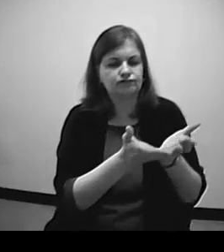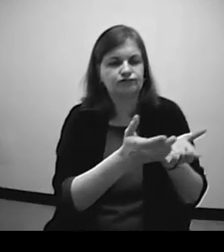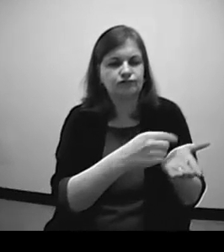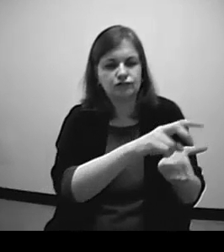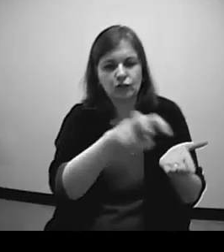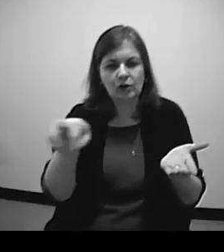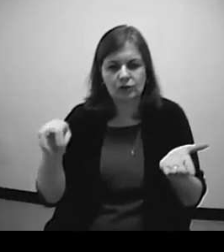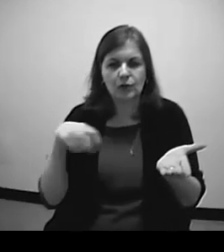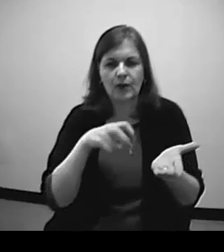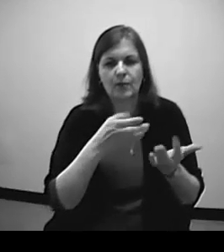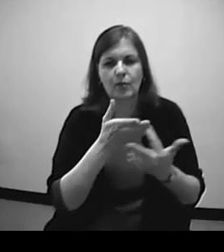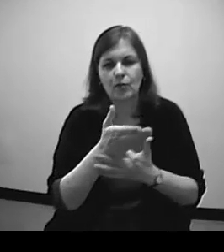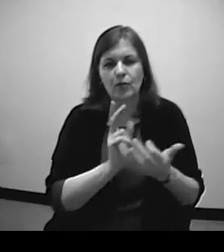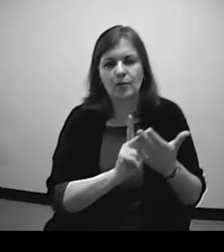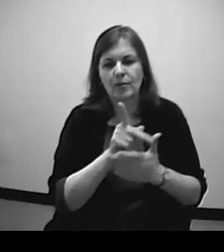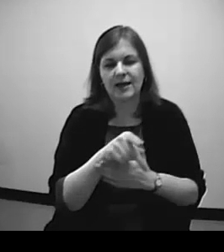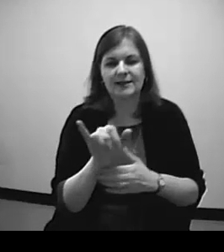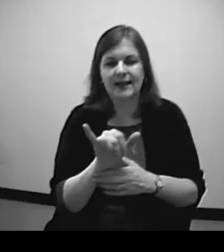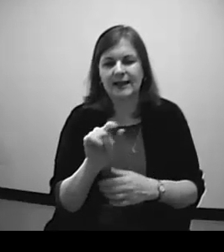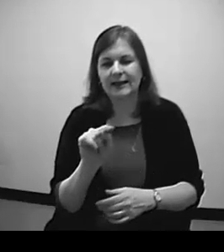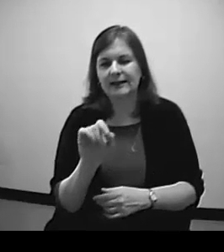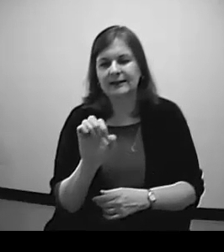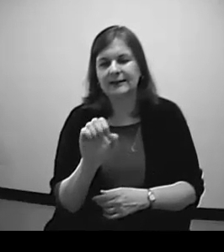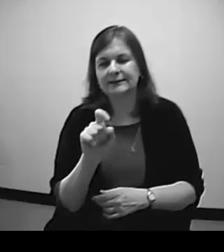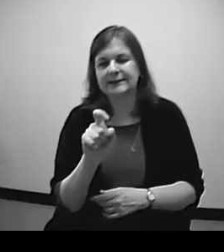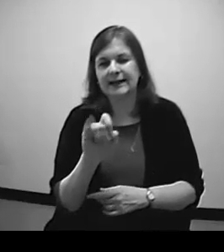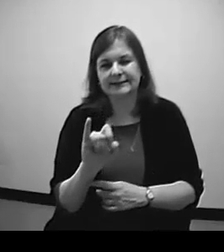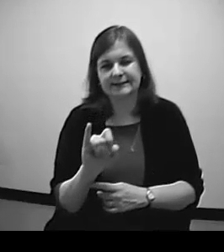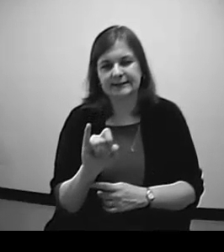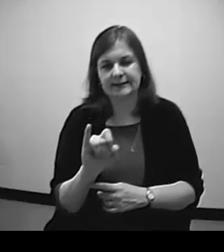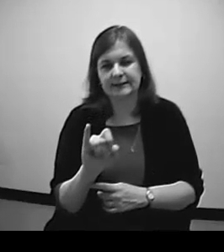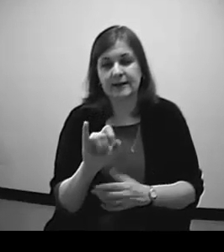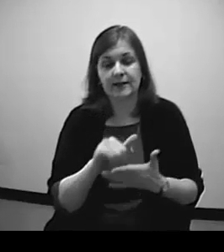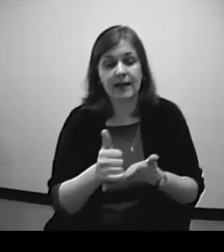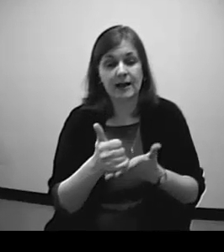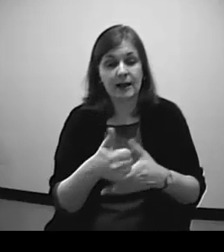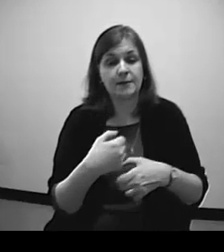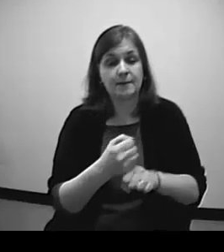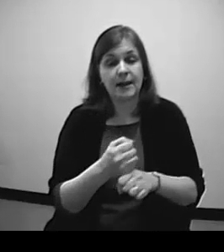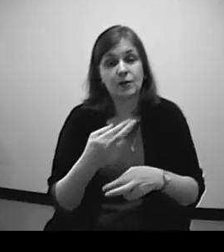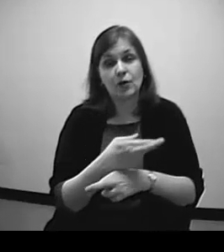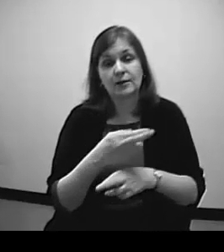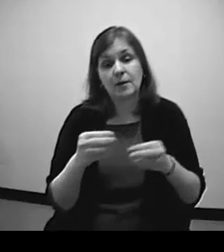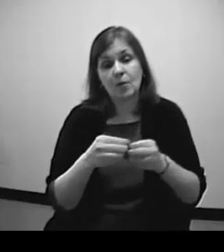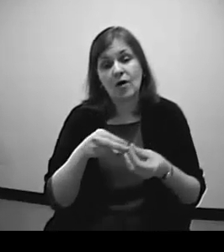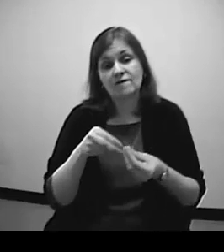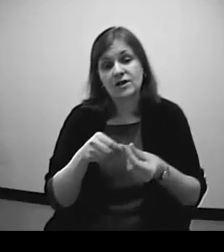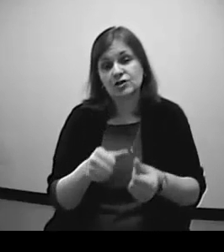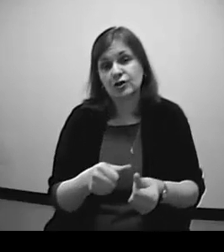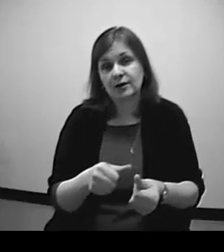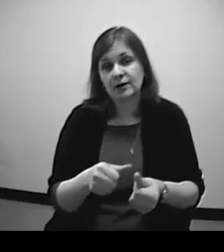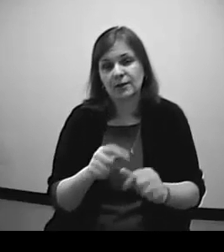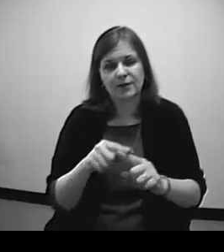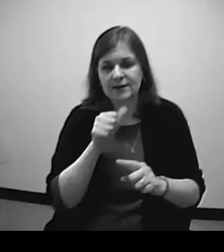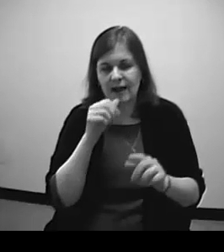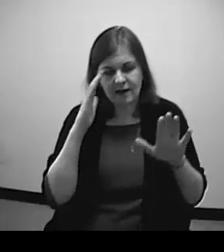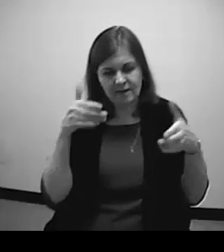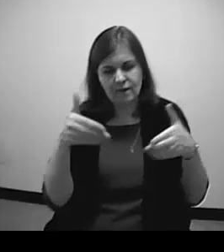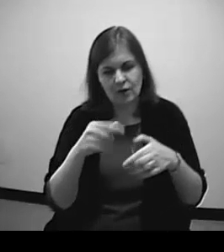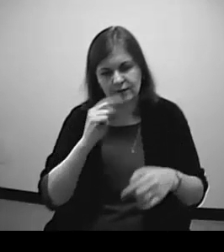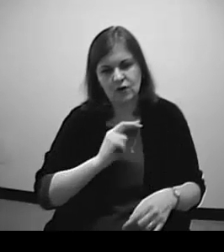the inside of a plant like a little taxicab this helps to make their reactions more efficient